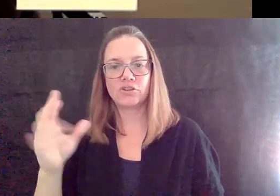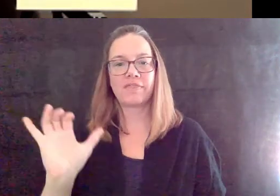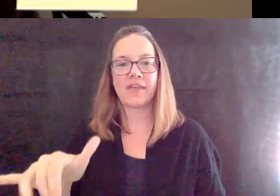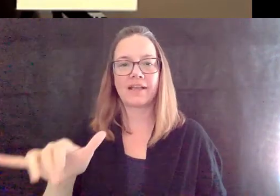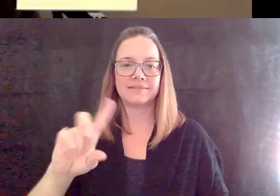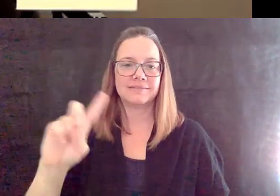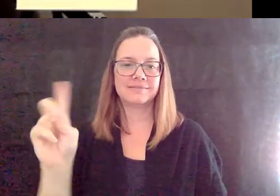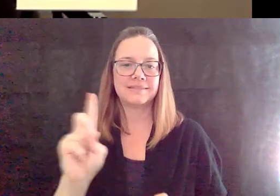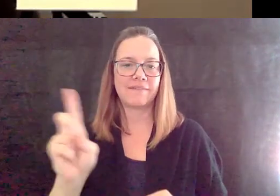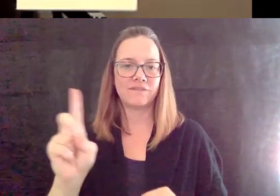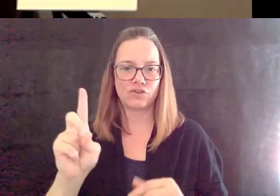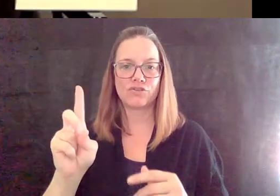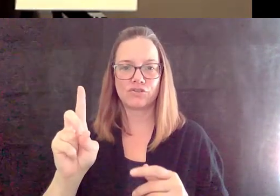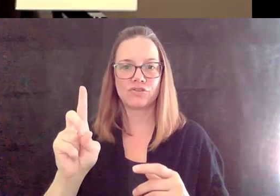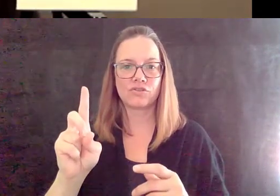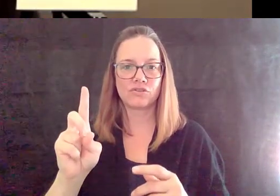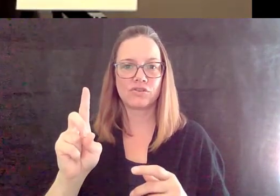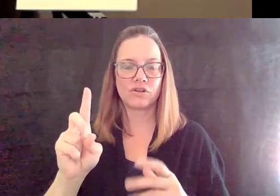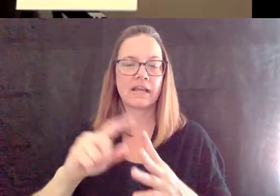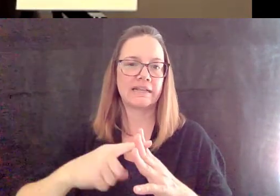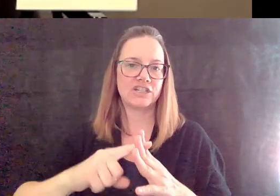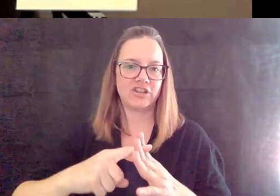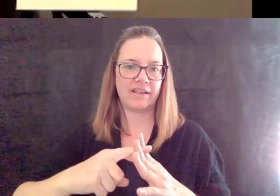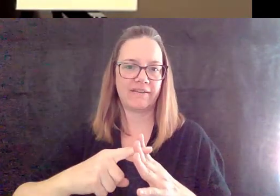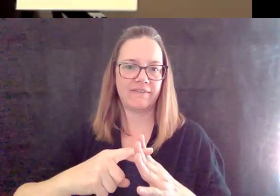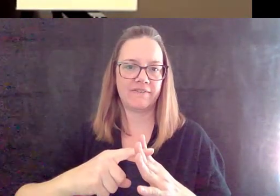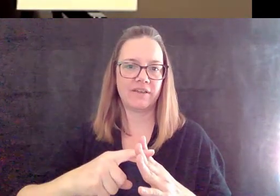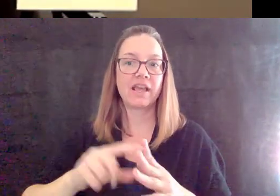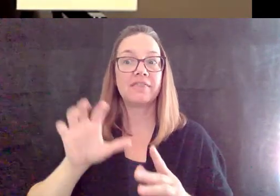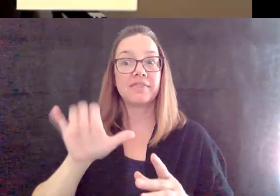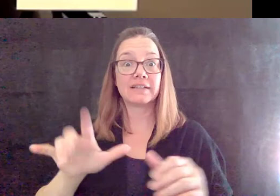which is an important first step in making sure